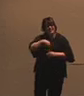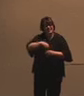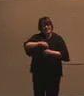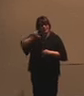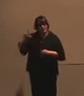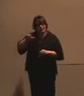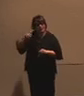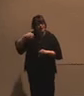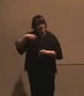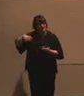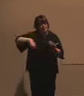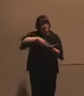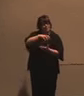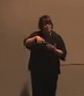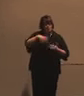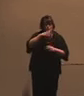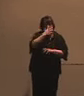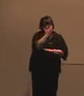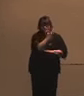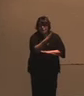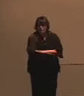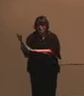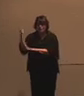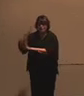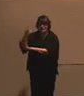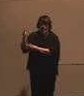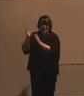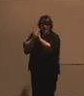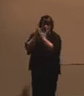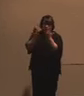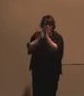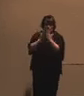of the forest and the library is now happening.